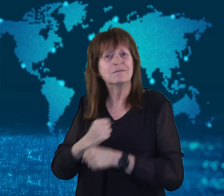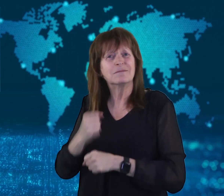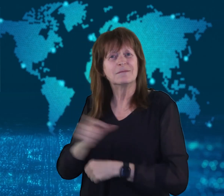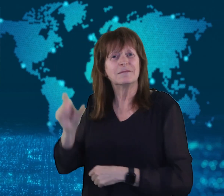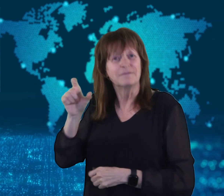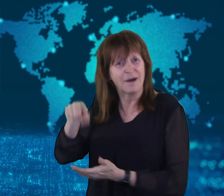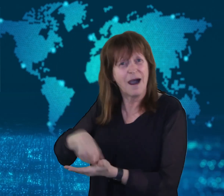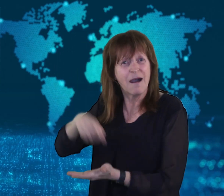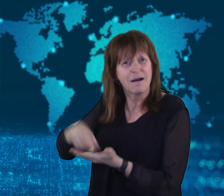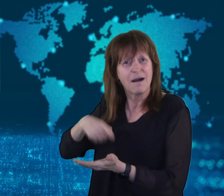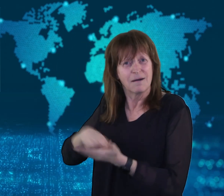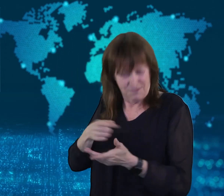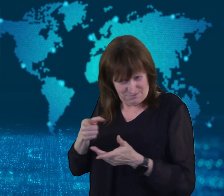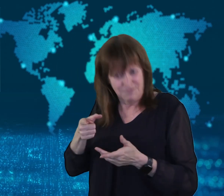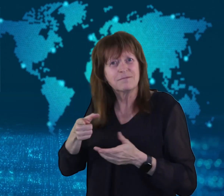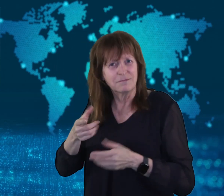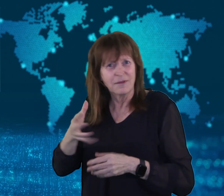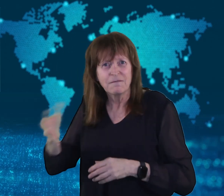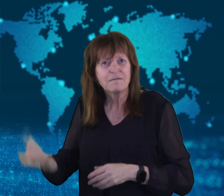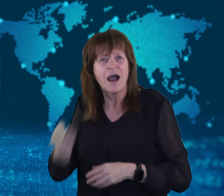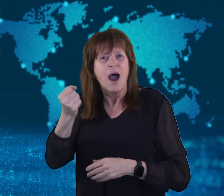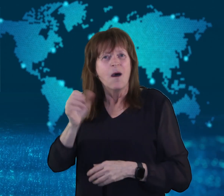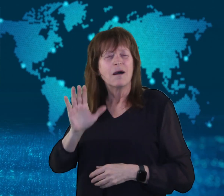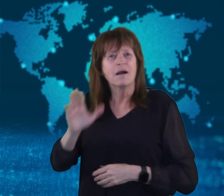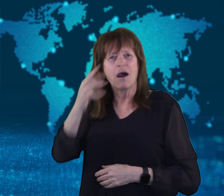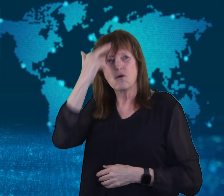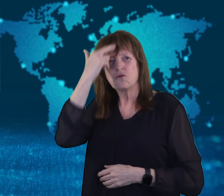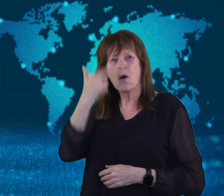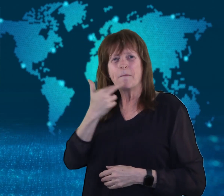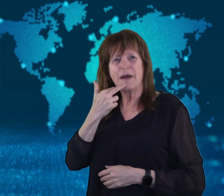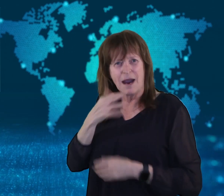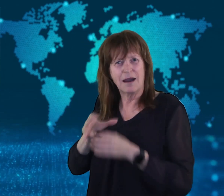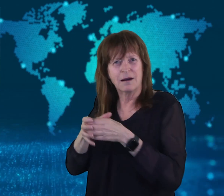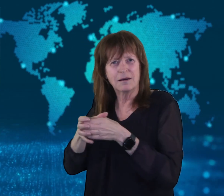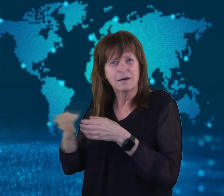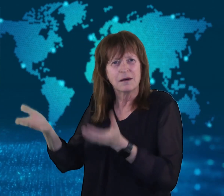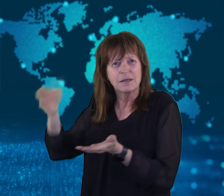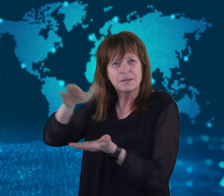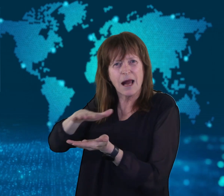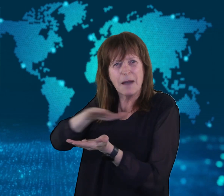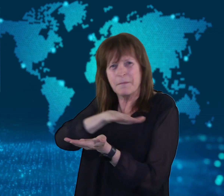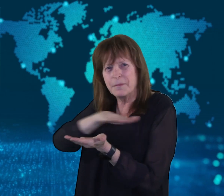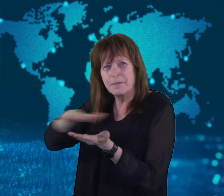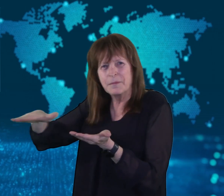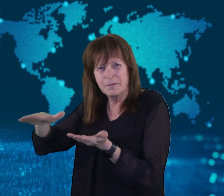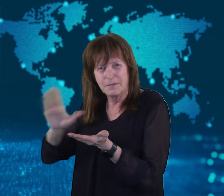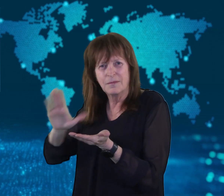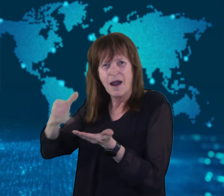Archaeologists also found a Roman era stone slab covered with hieroglyphic